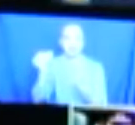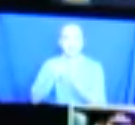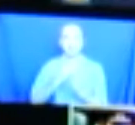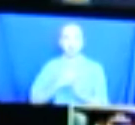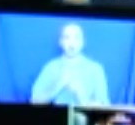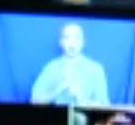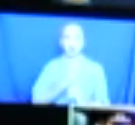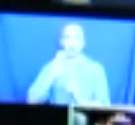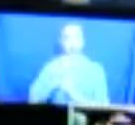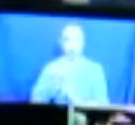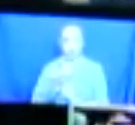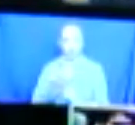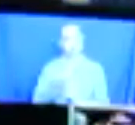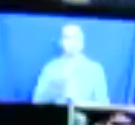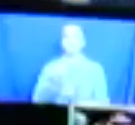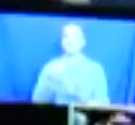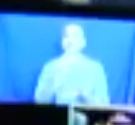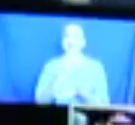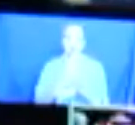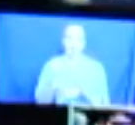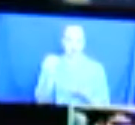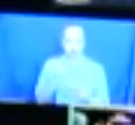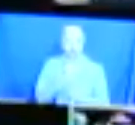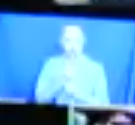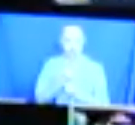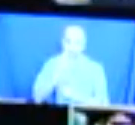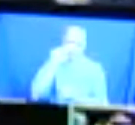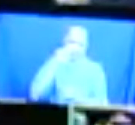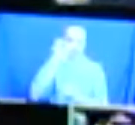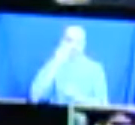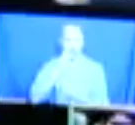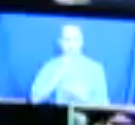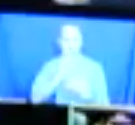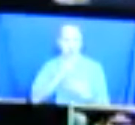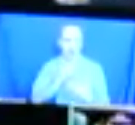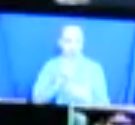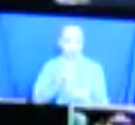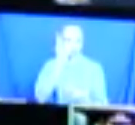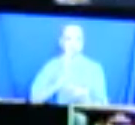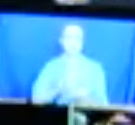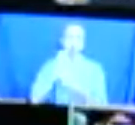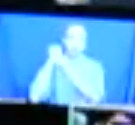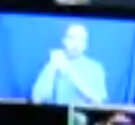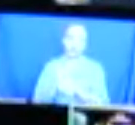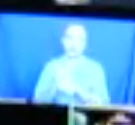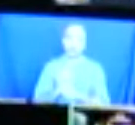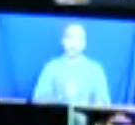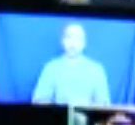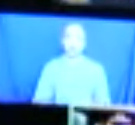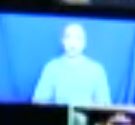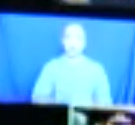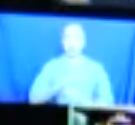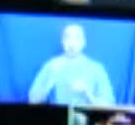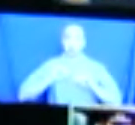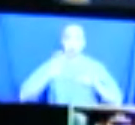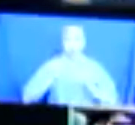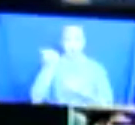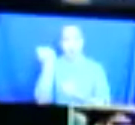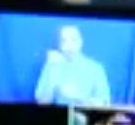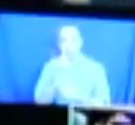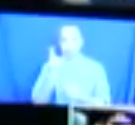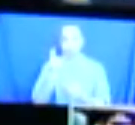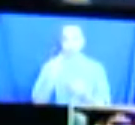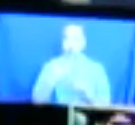FROM BECAUSE THAT'S WHAT MAKES US UNIQUE.